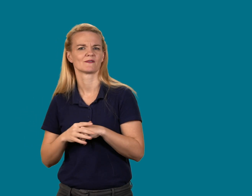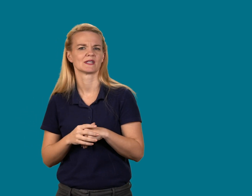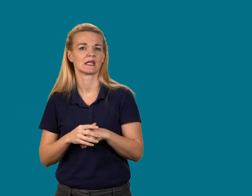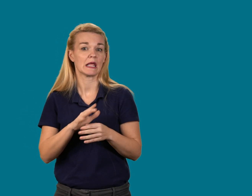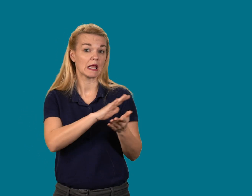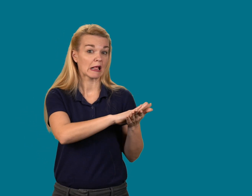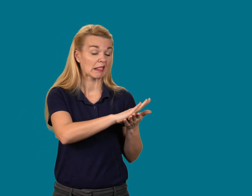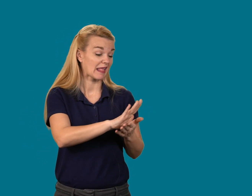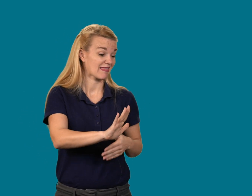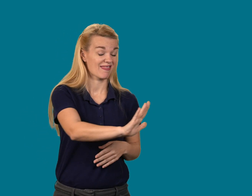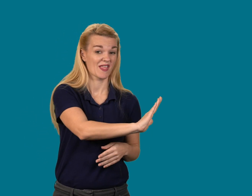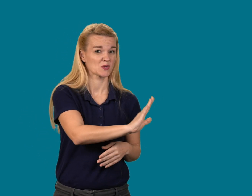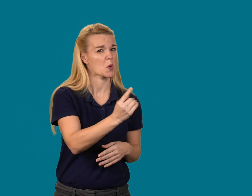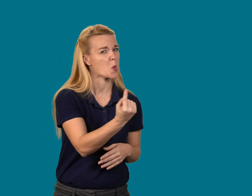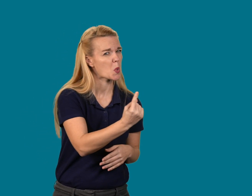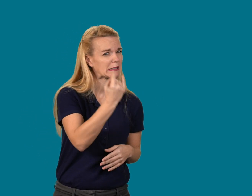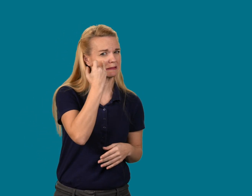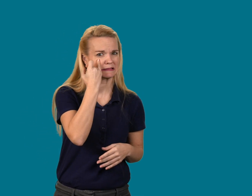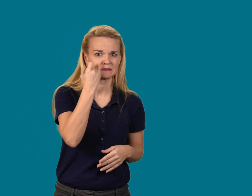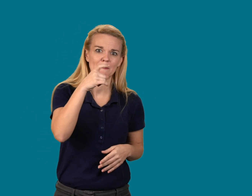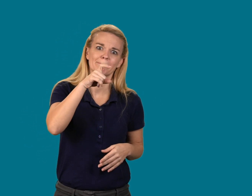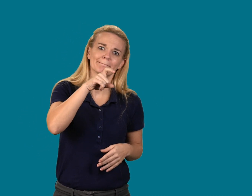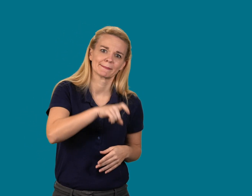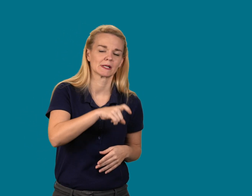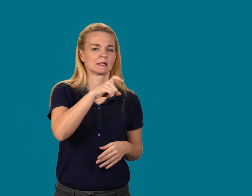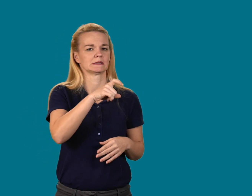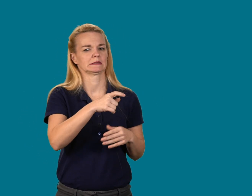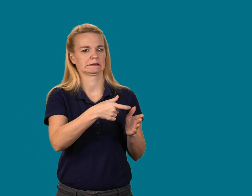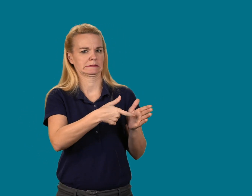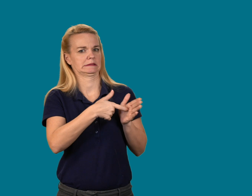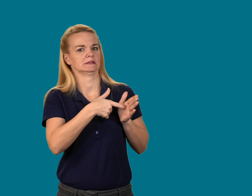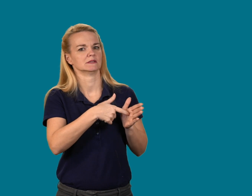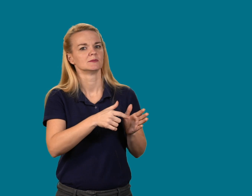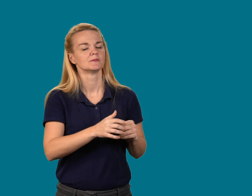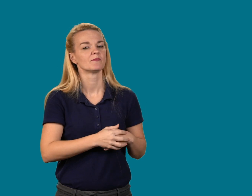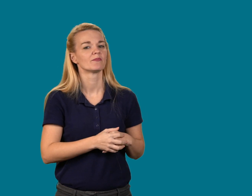clean the area only when needed.